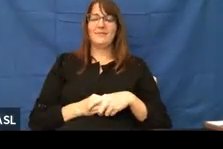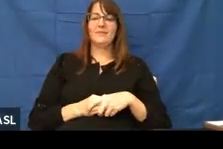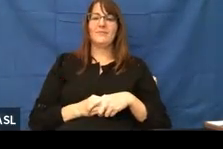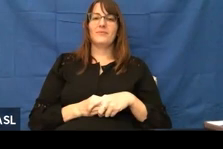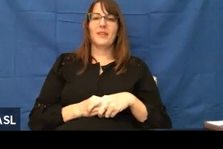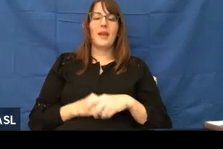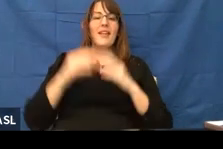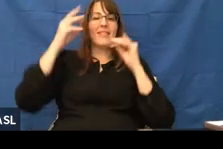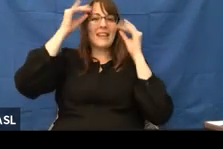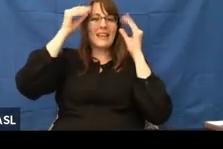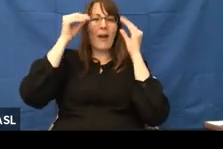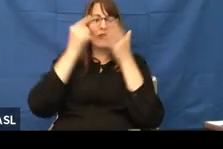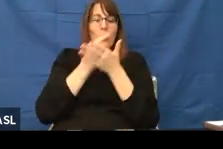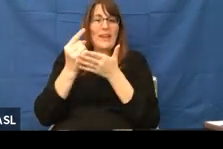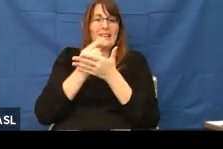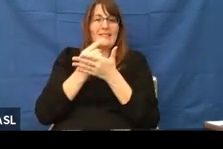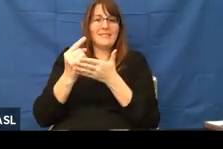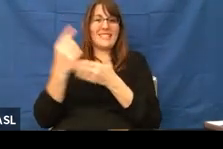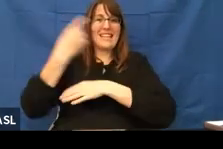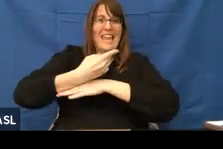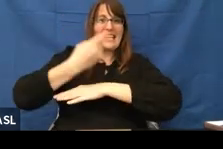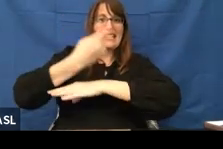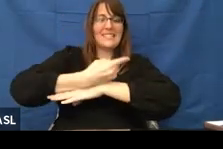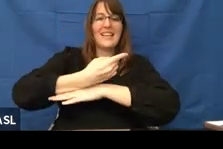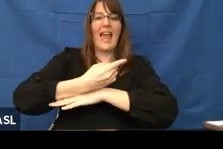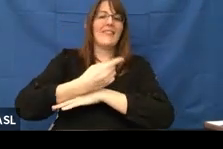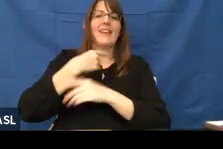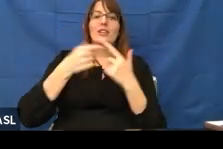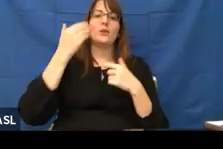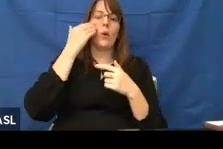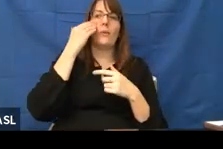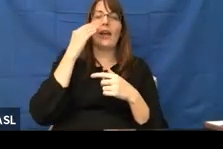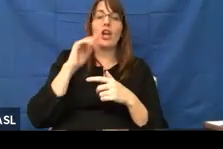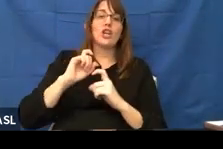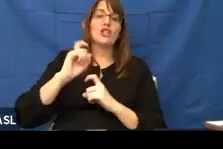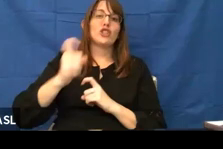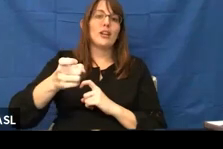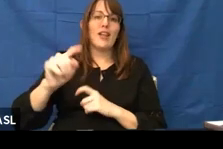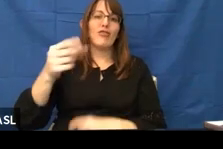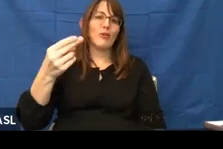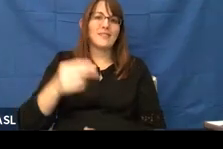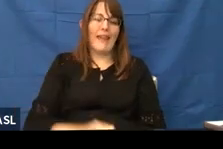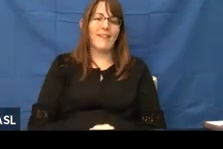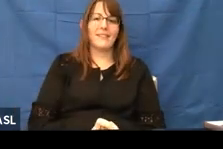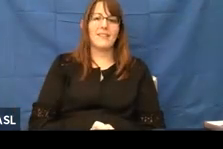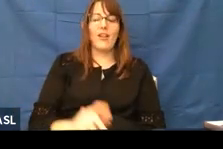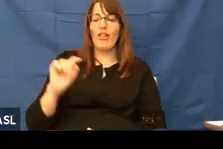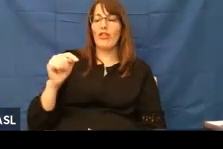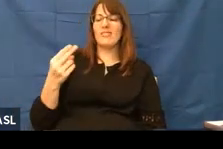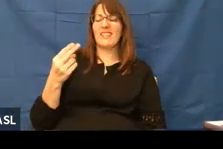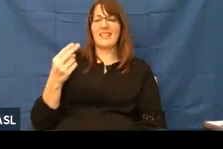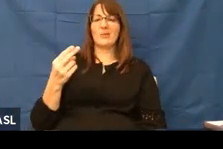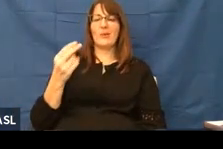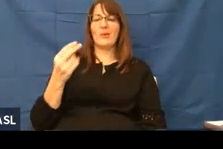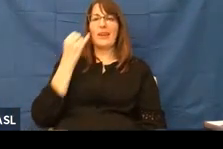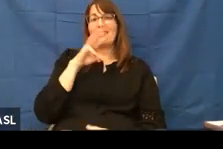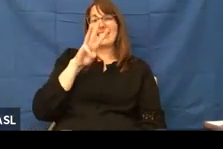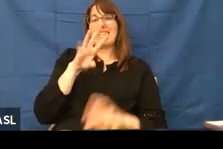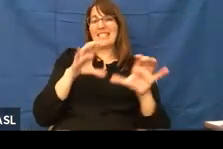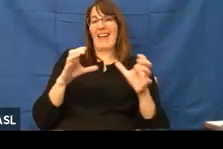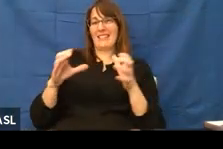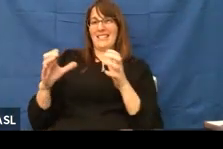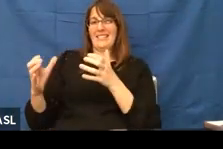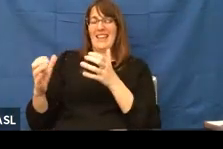Allison Frenzel : That kids know what to expect, turn it in Thursday's and we decided Thursday was a better day because if there is six plus classes and everything is due on Friday.